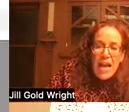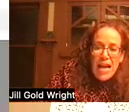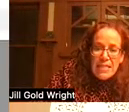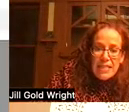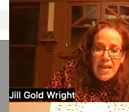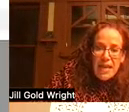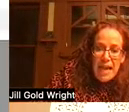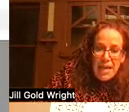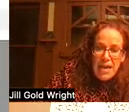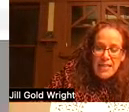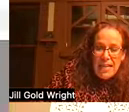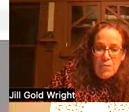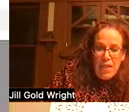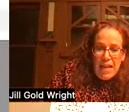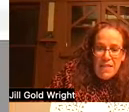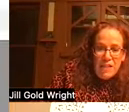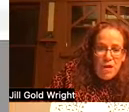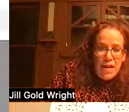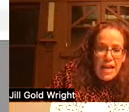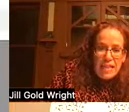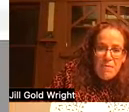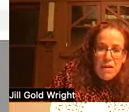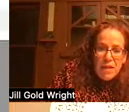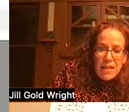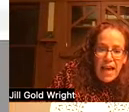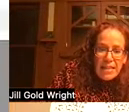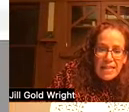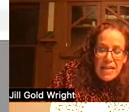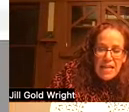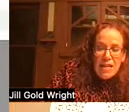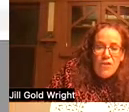has again a satyr plate. 20:06:39 This one again is middle and glass.